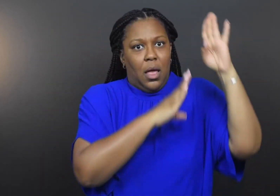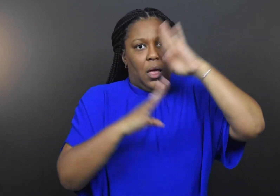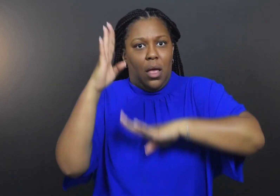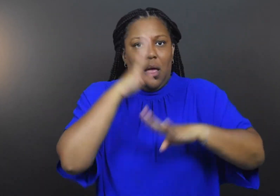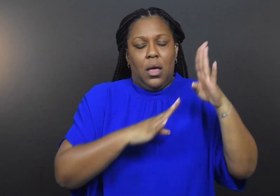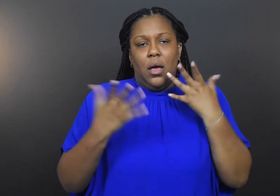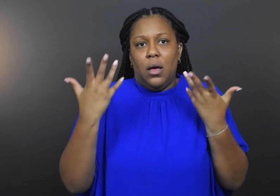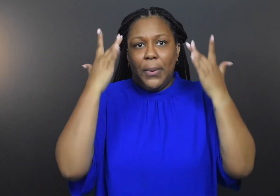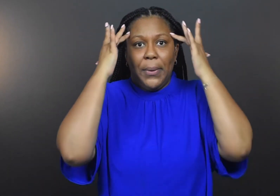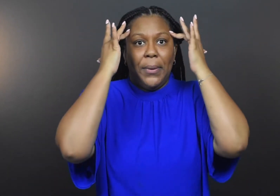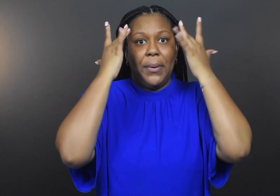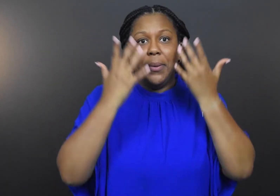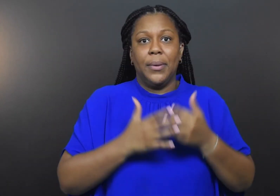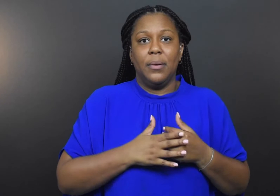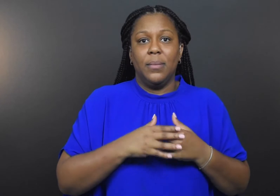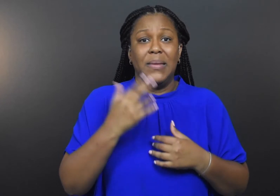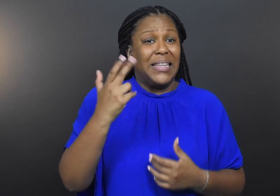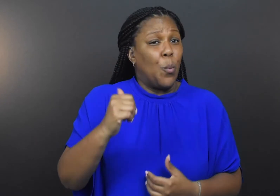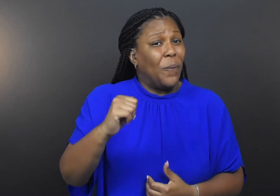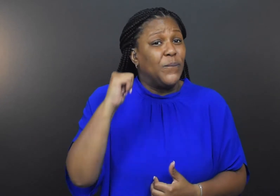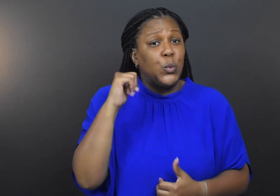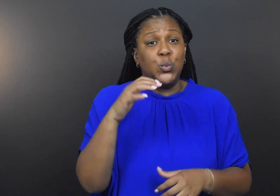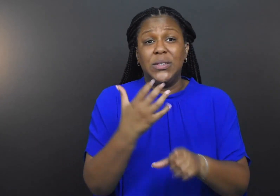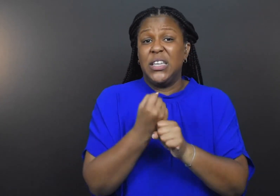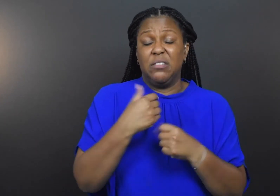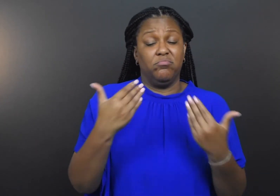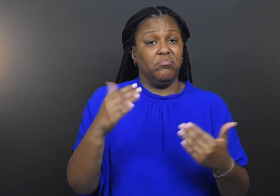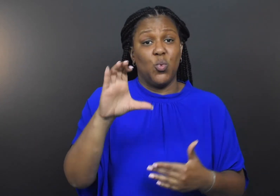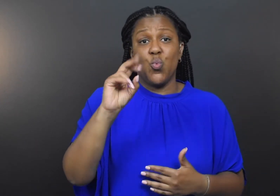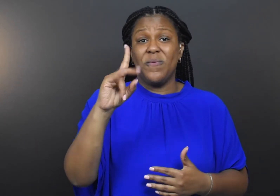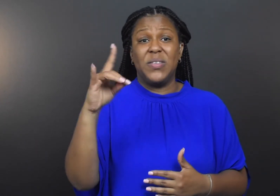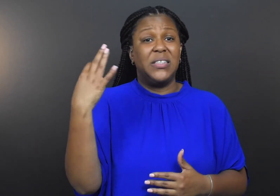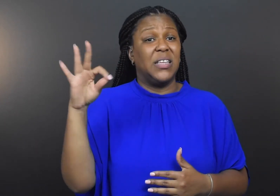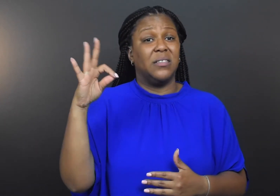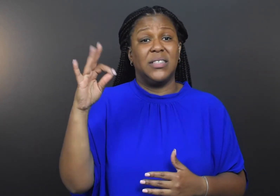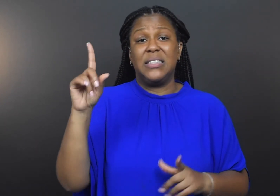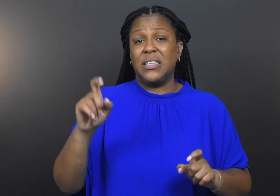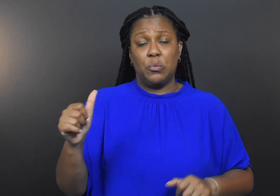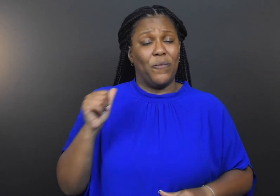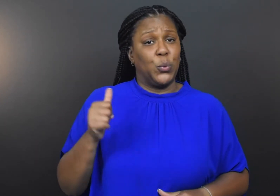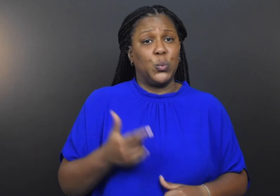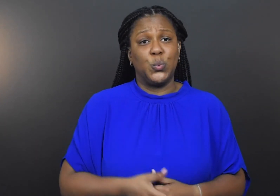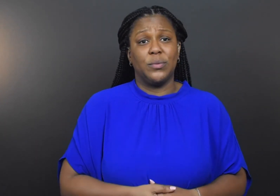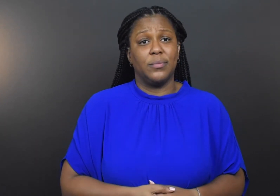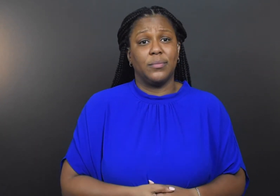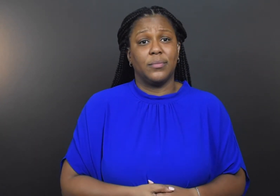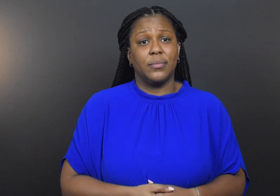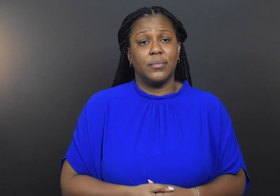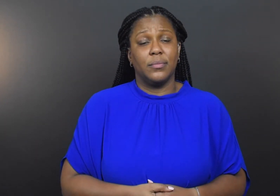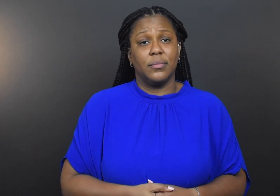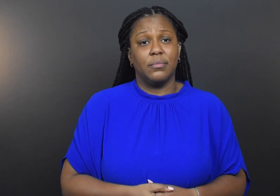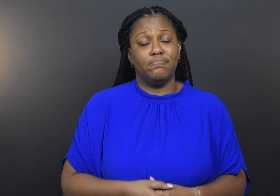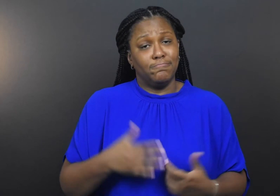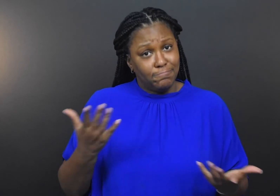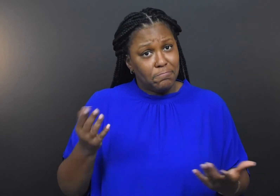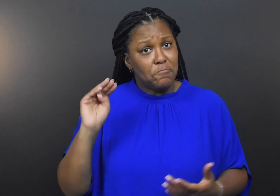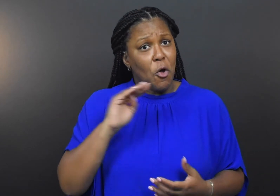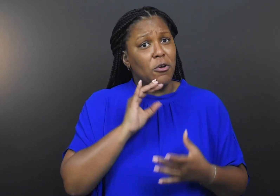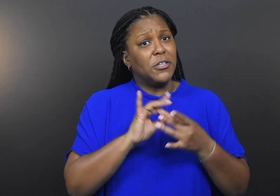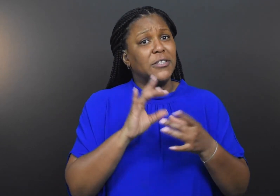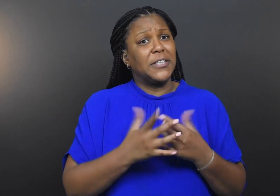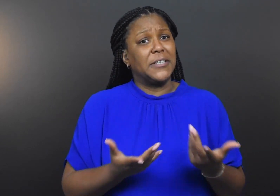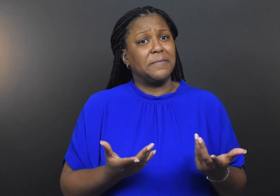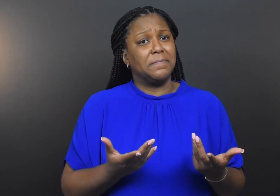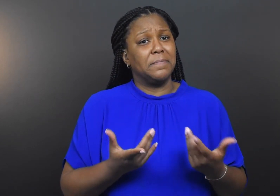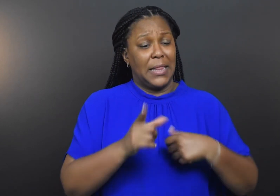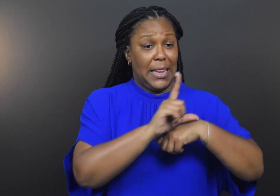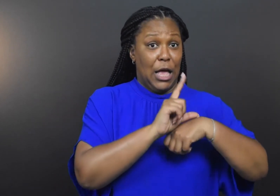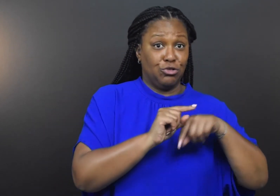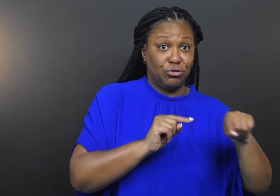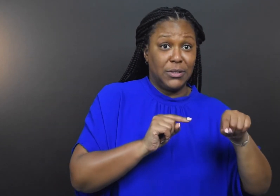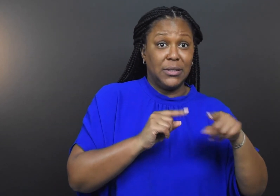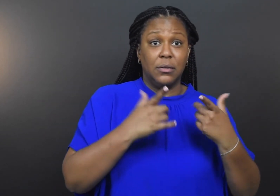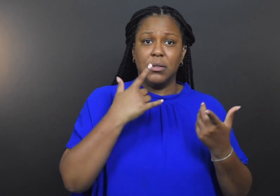He refuses to get a COVID-19 test. “In my community, some people are